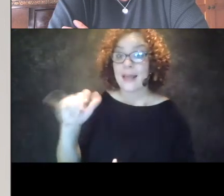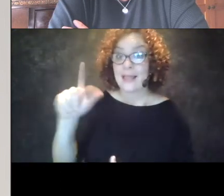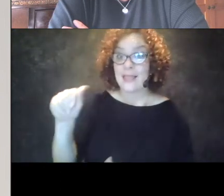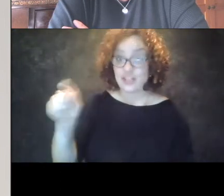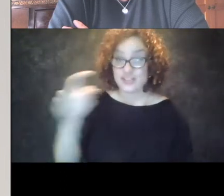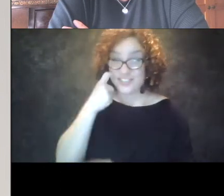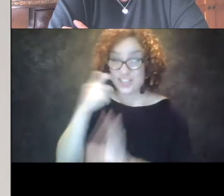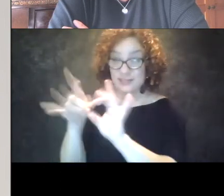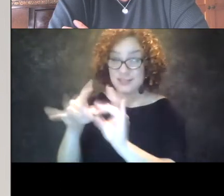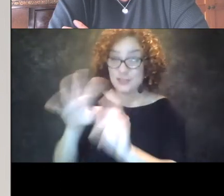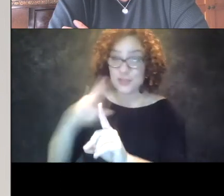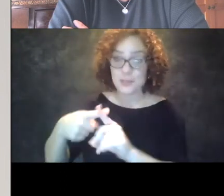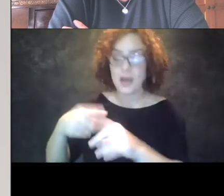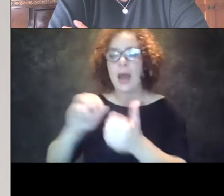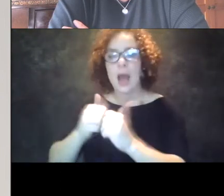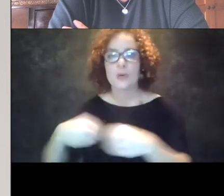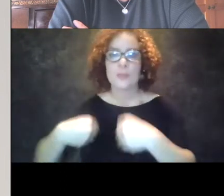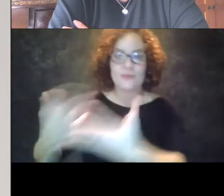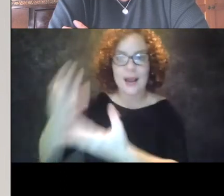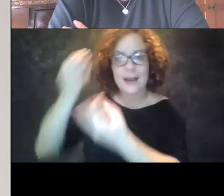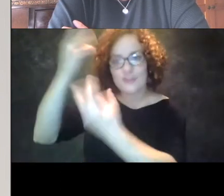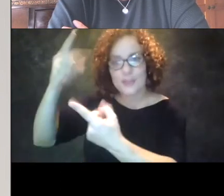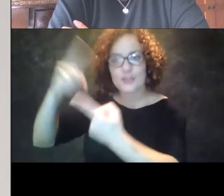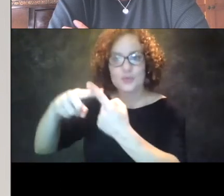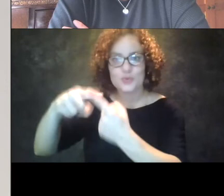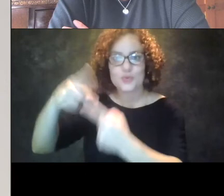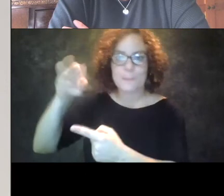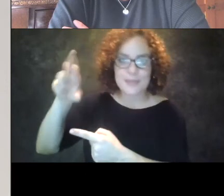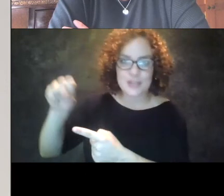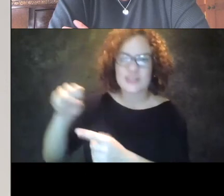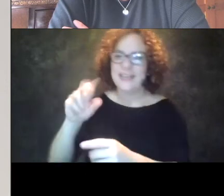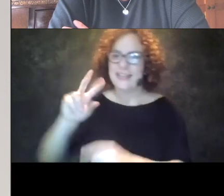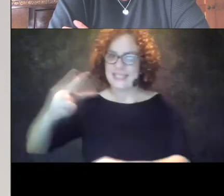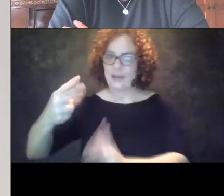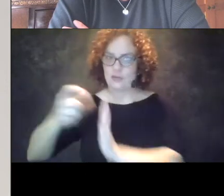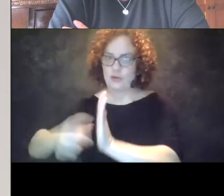how to provide information to peers but, but one thing I do want to focus on, I do want